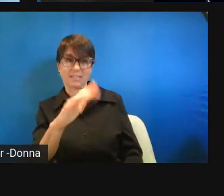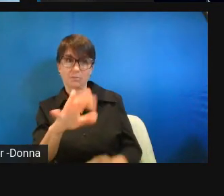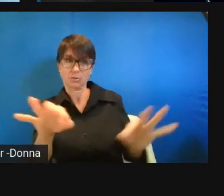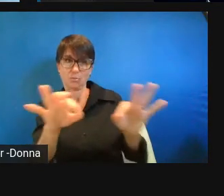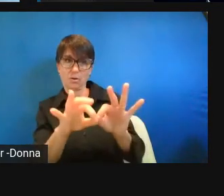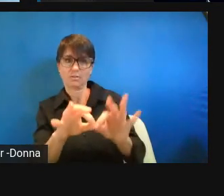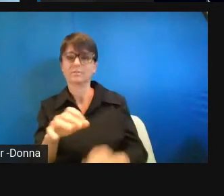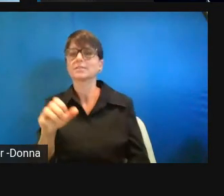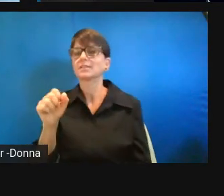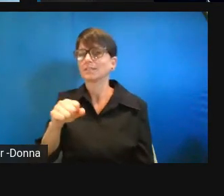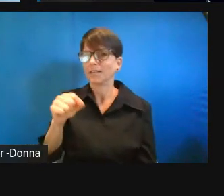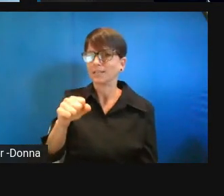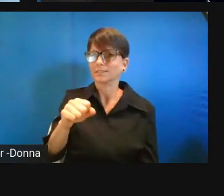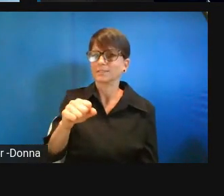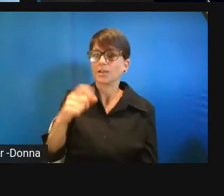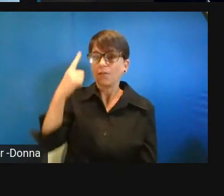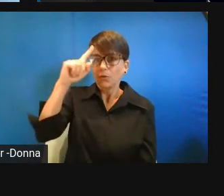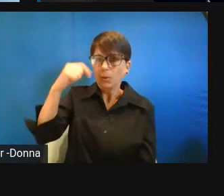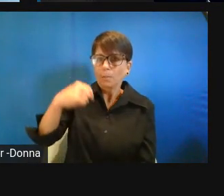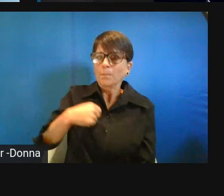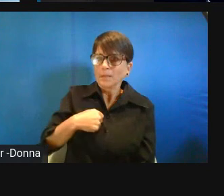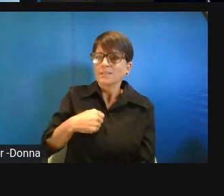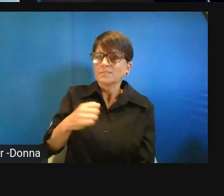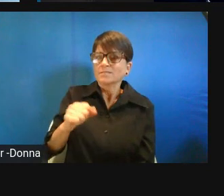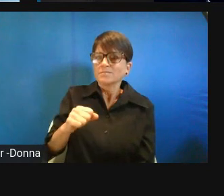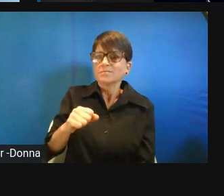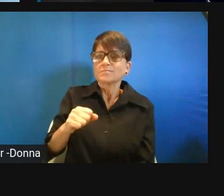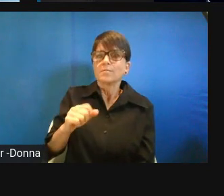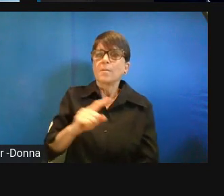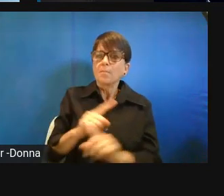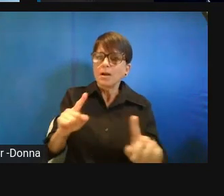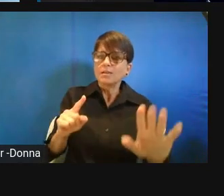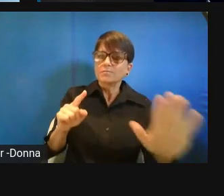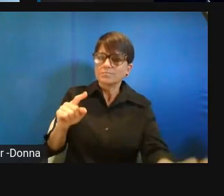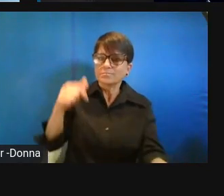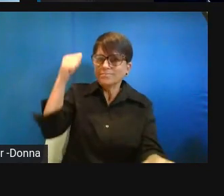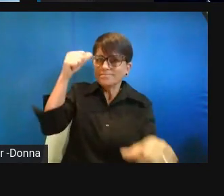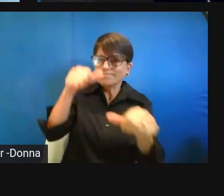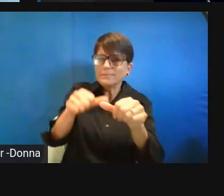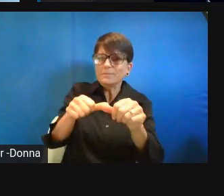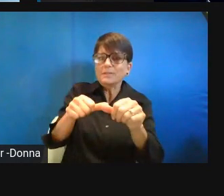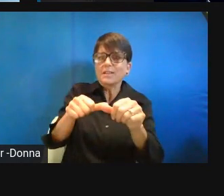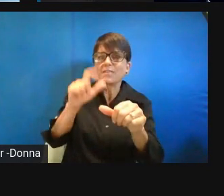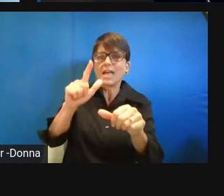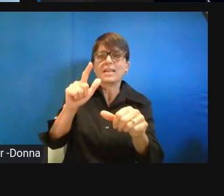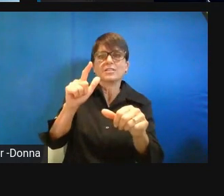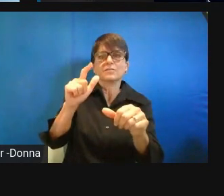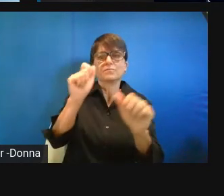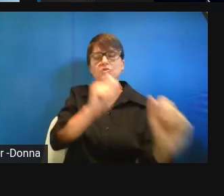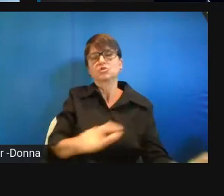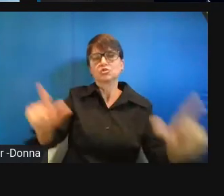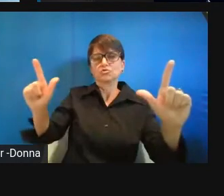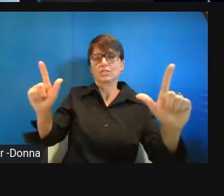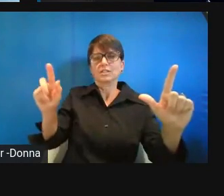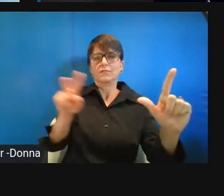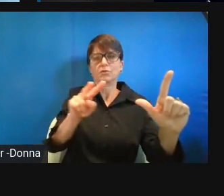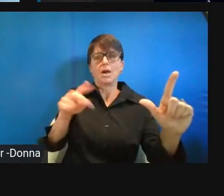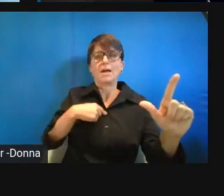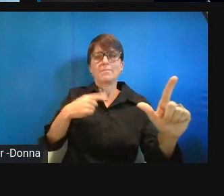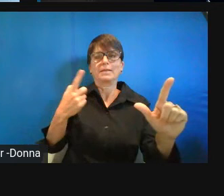It might be that those things are not the first priority to someone who is brand new.